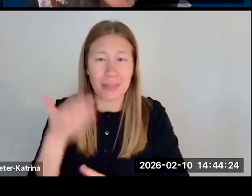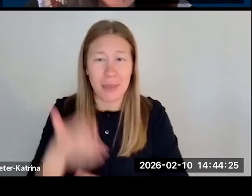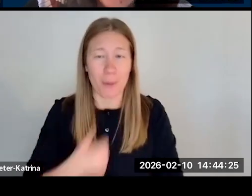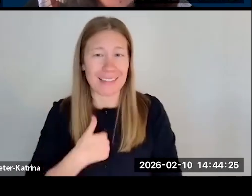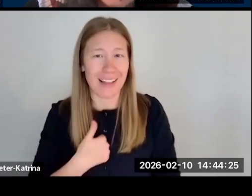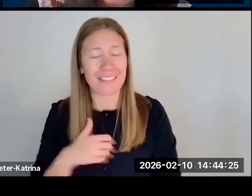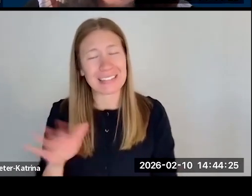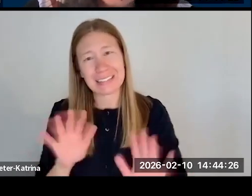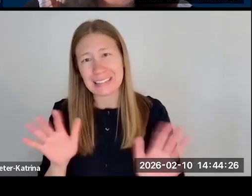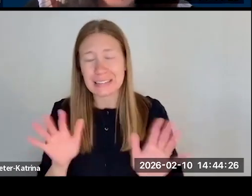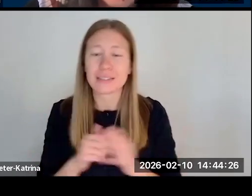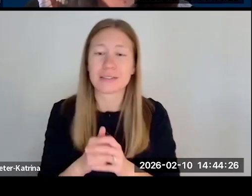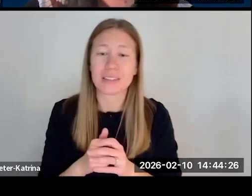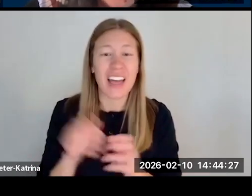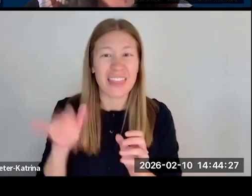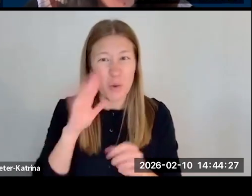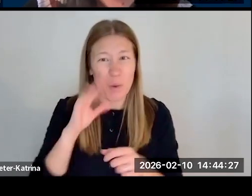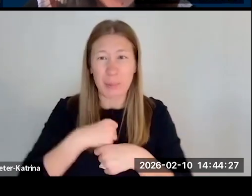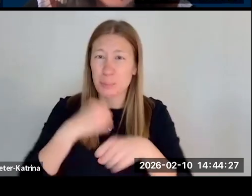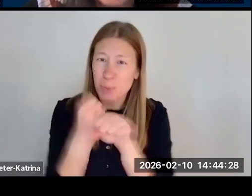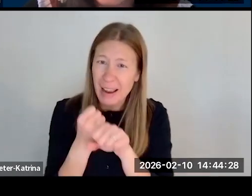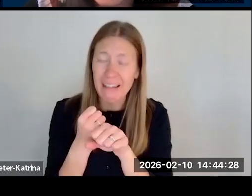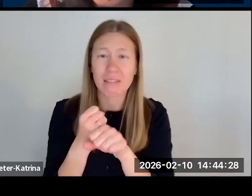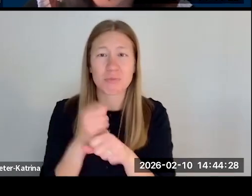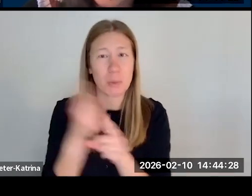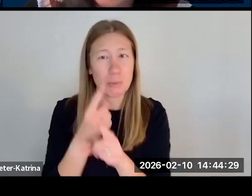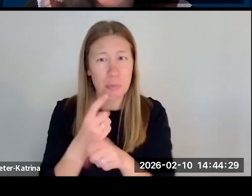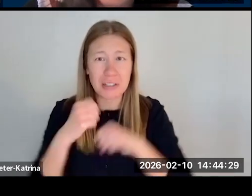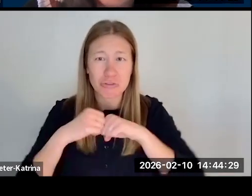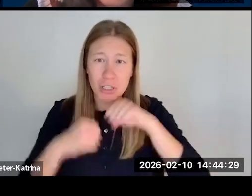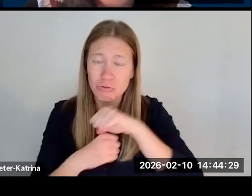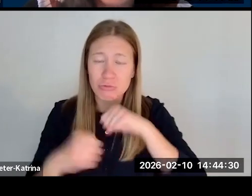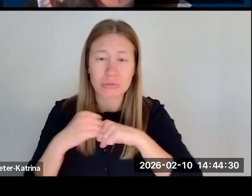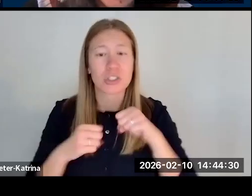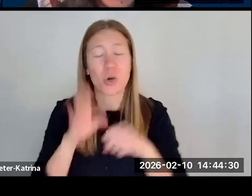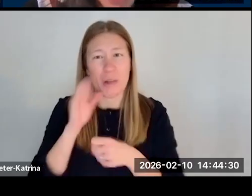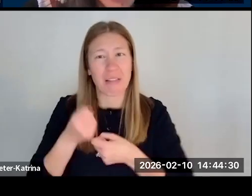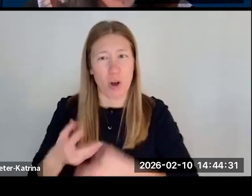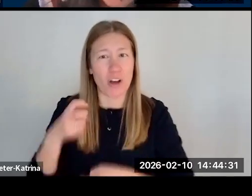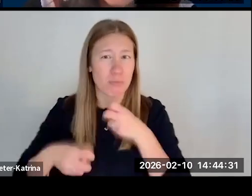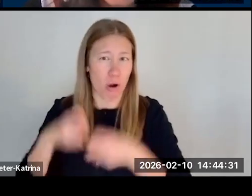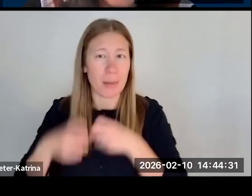This can break the list formatting and cause some issues for users of assistive tech.